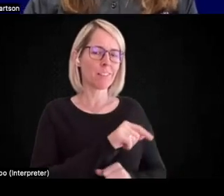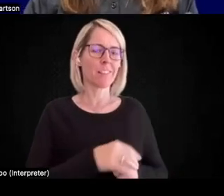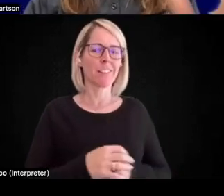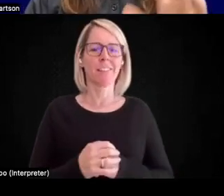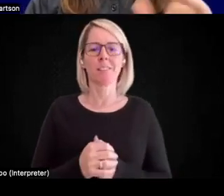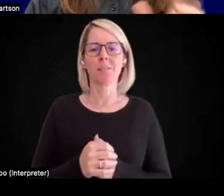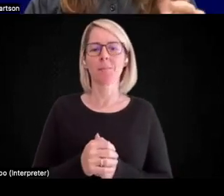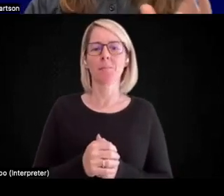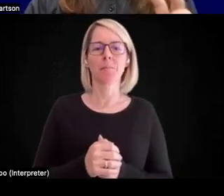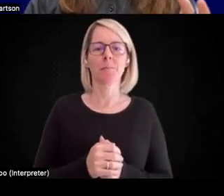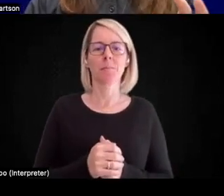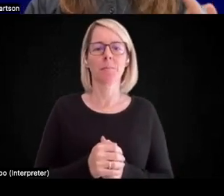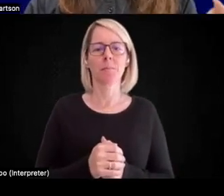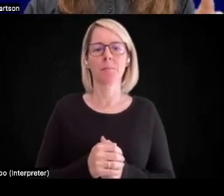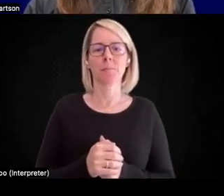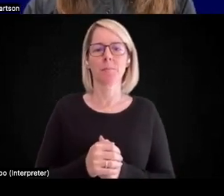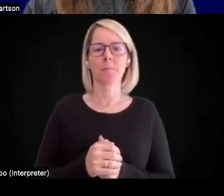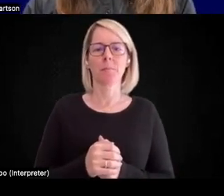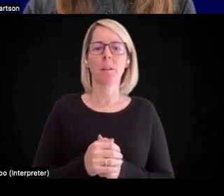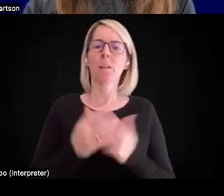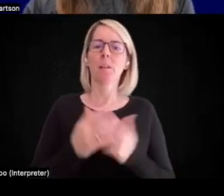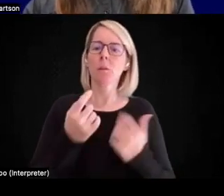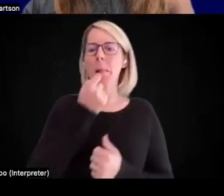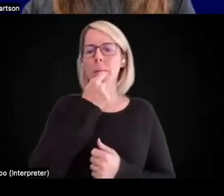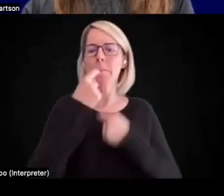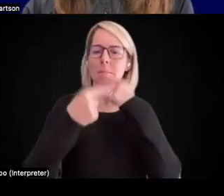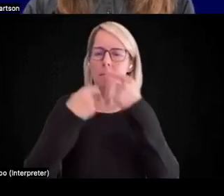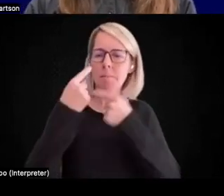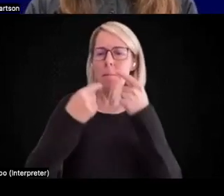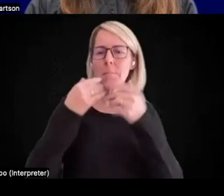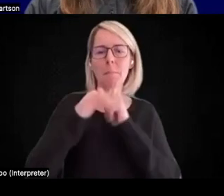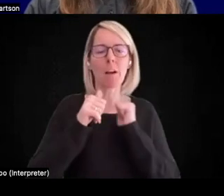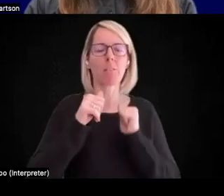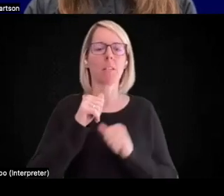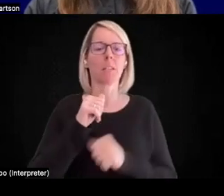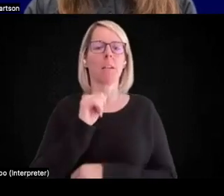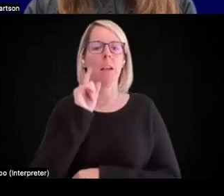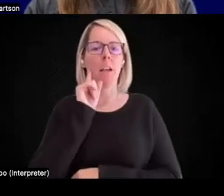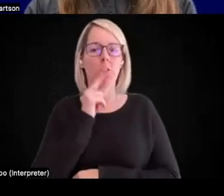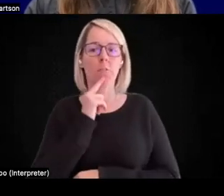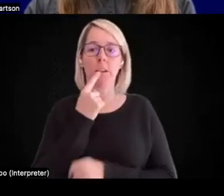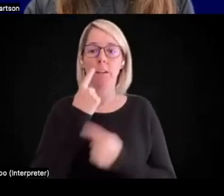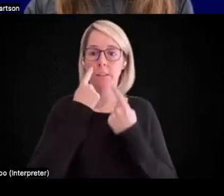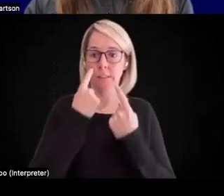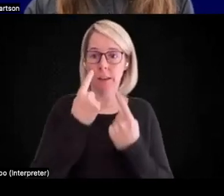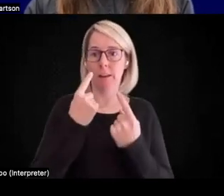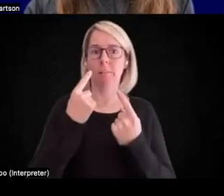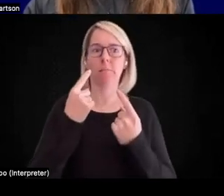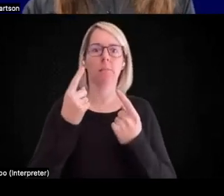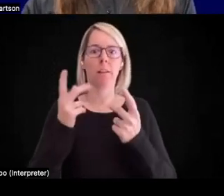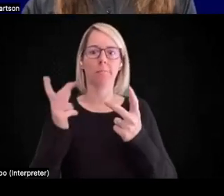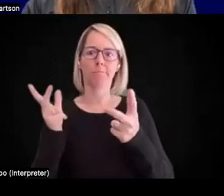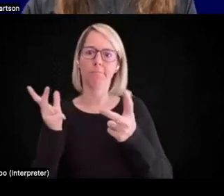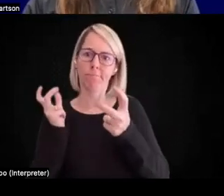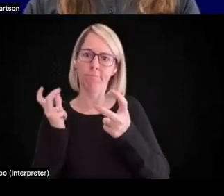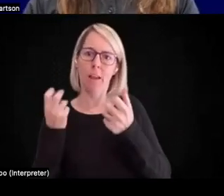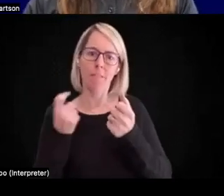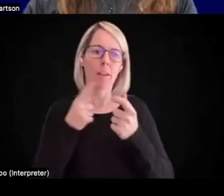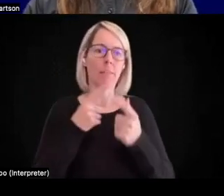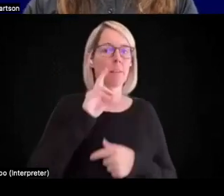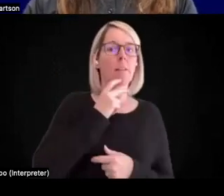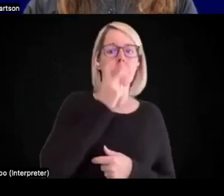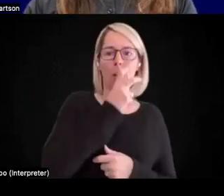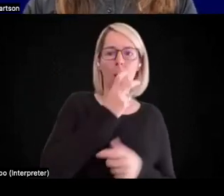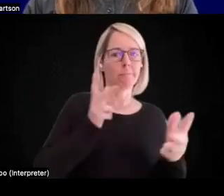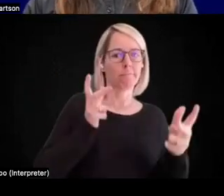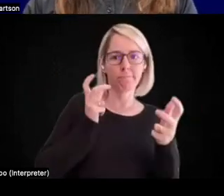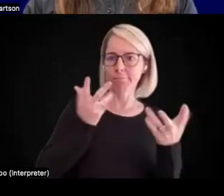of maybe hearing and sighted receiving or not receiving that goes on. Someone might say,